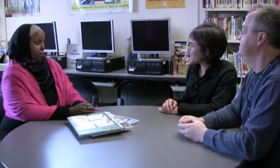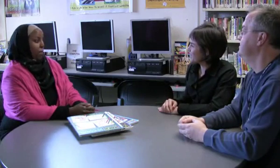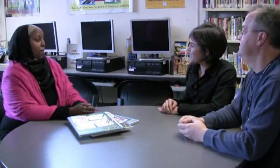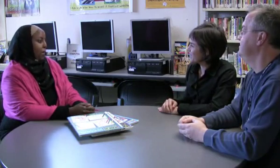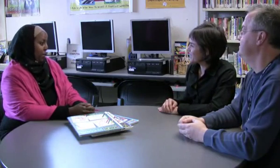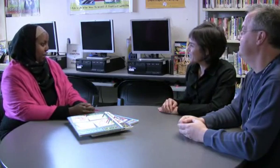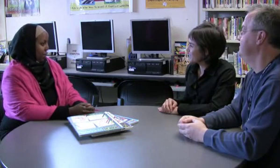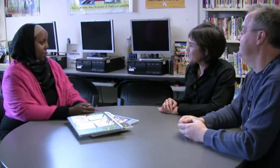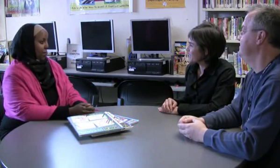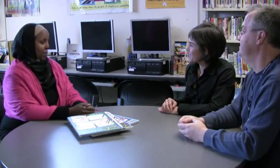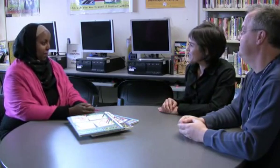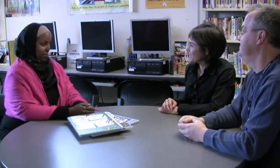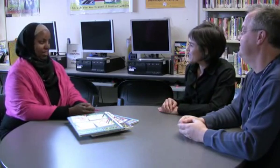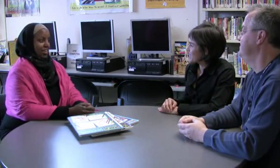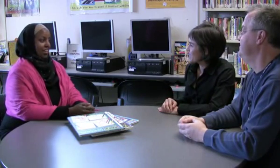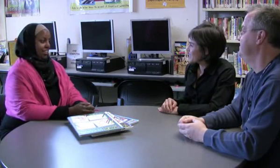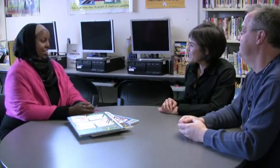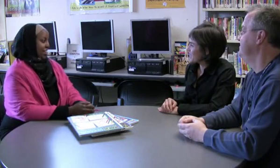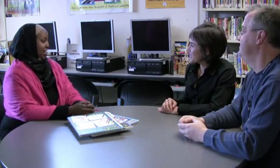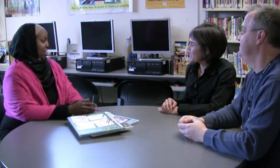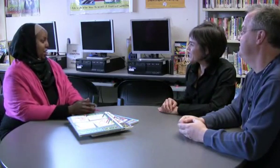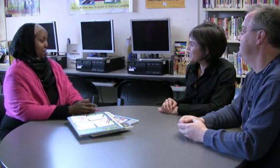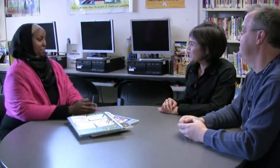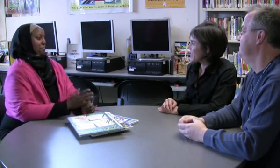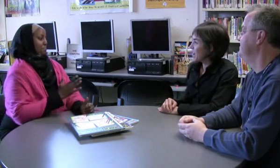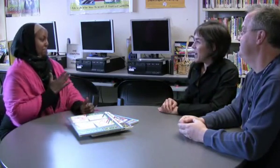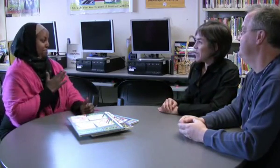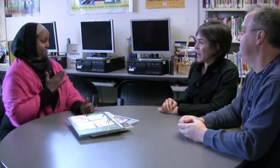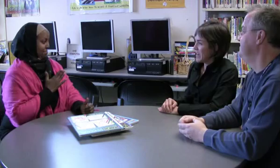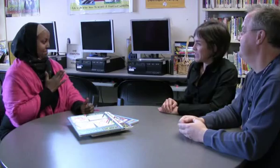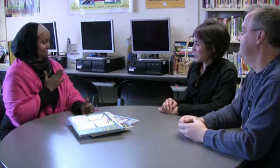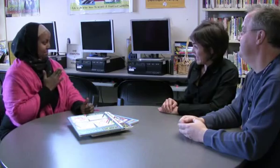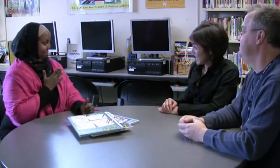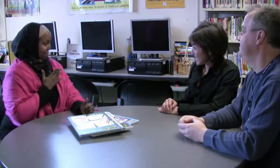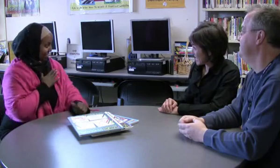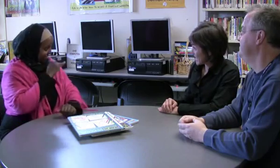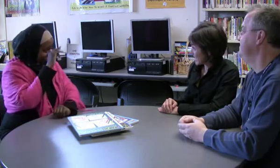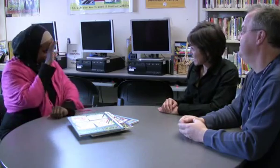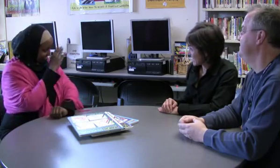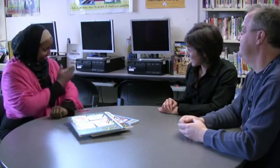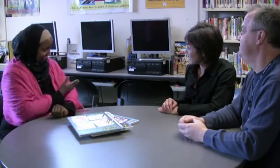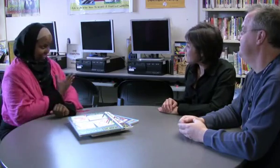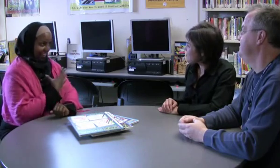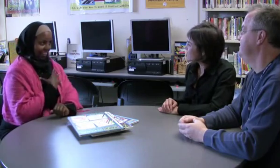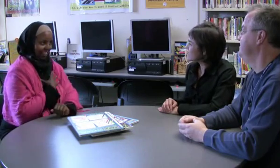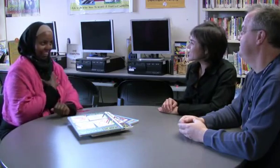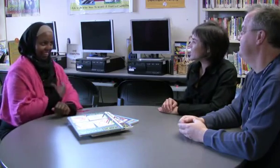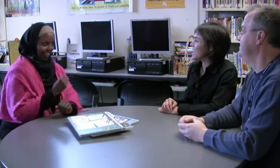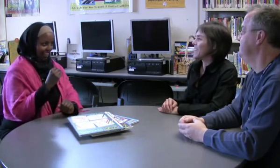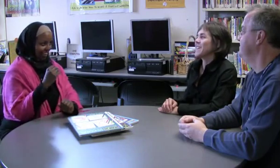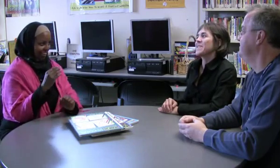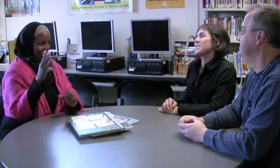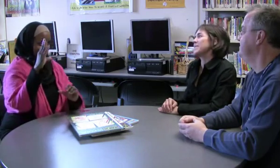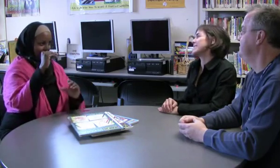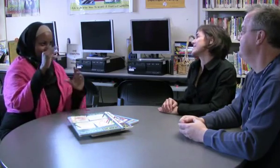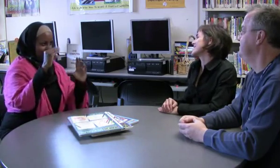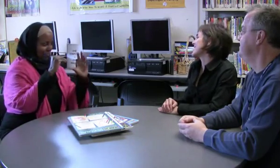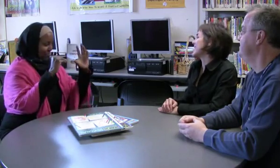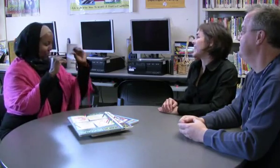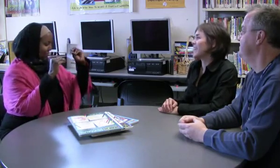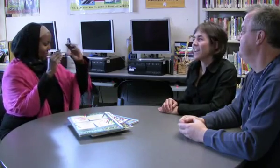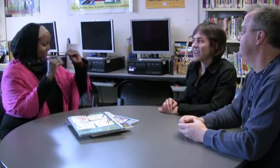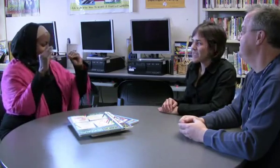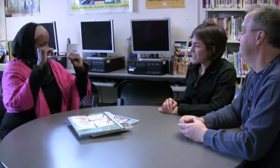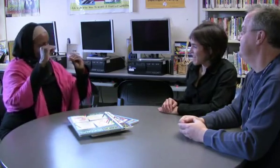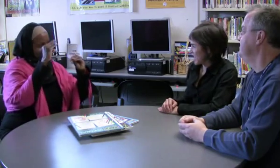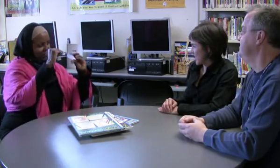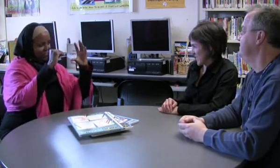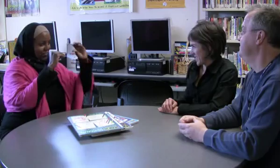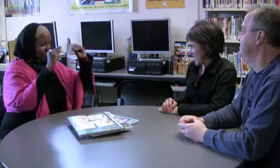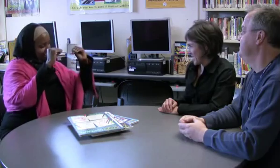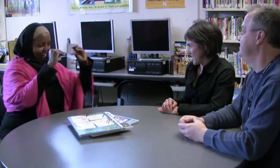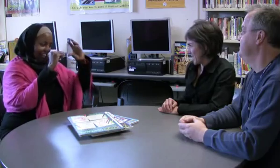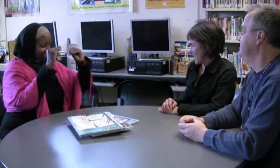Great! My son loves dinosaurs.